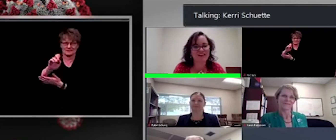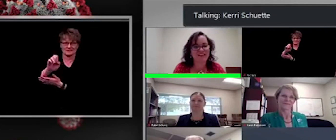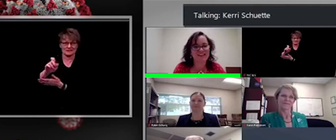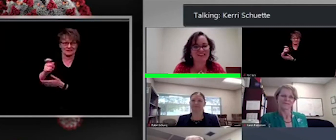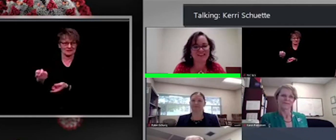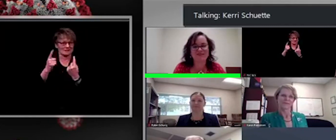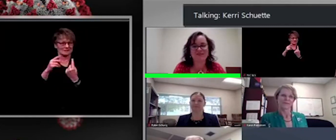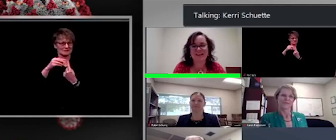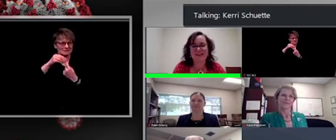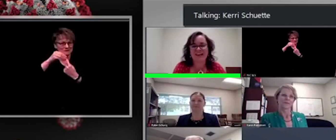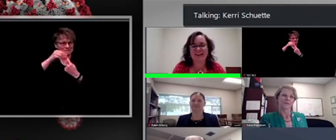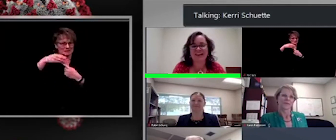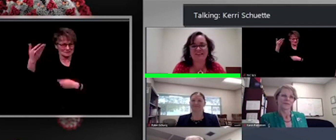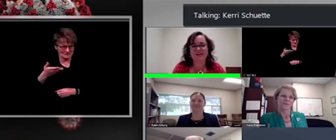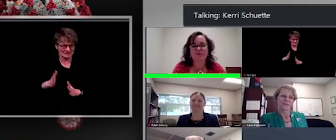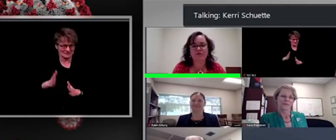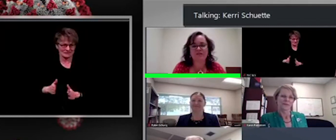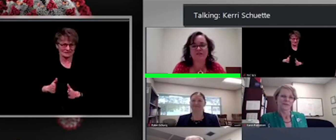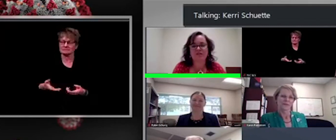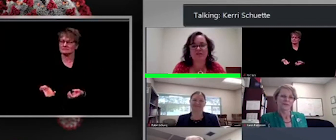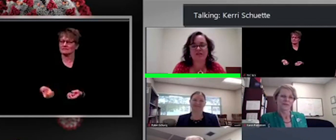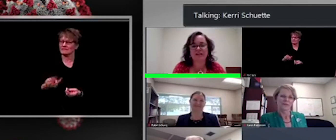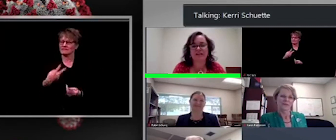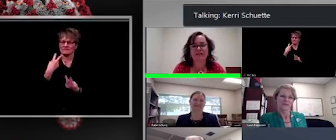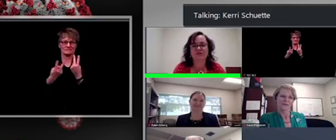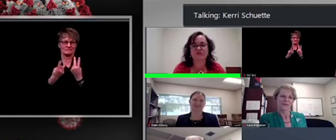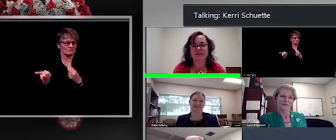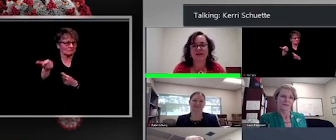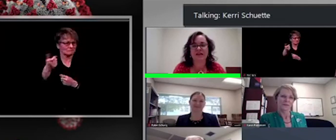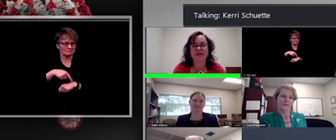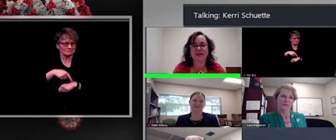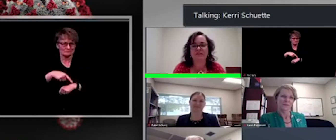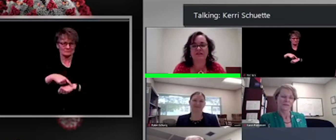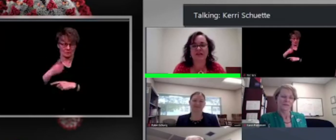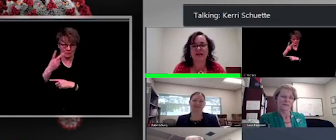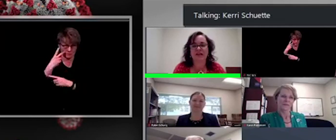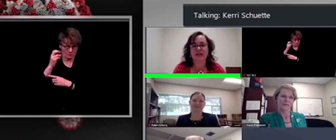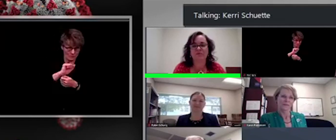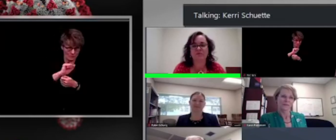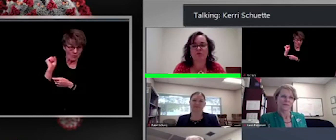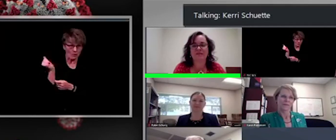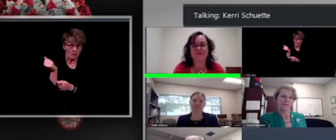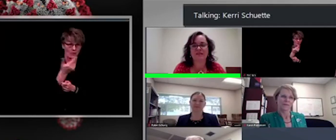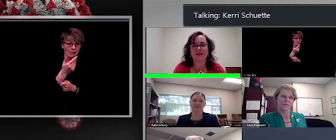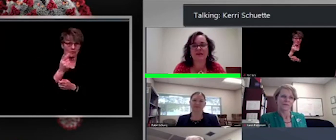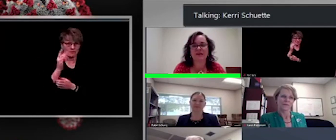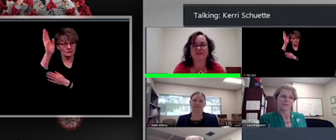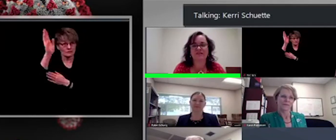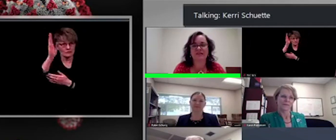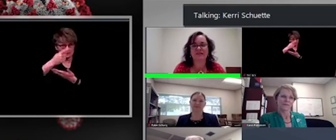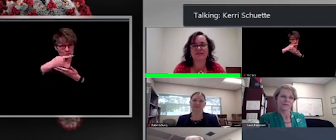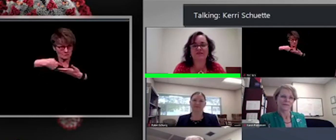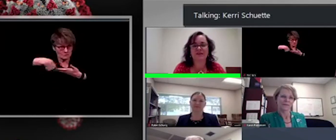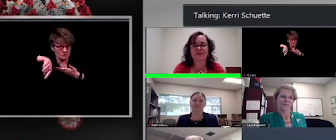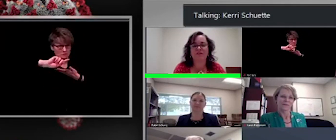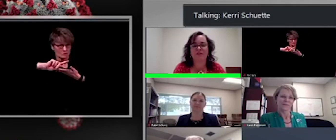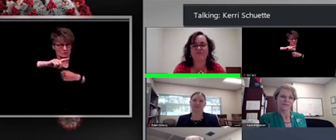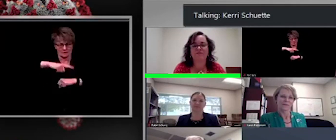Come back anytime and we will see you all again. Next week at 11:00 a.m. on Wednesday. Everyone stay safe and healthy.